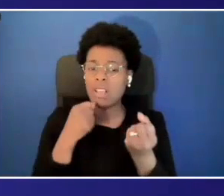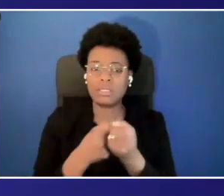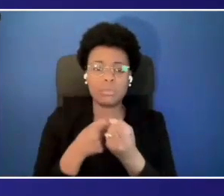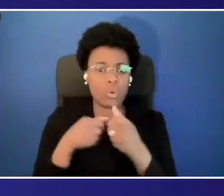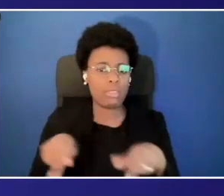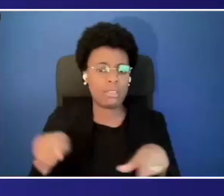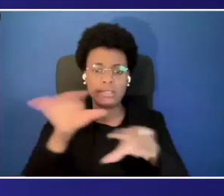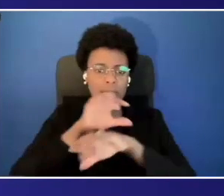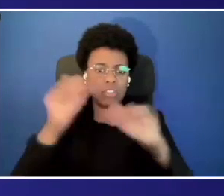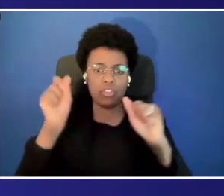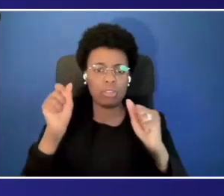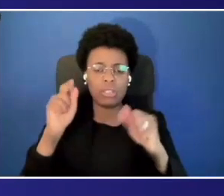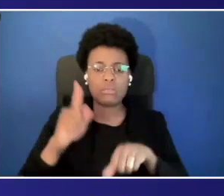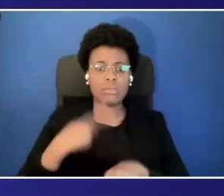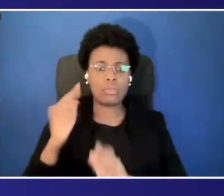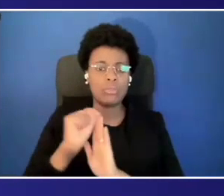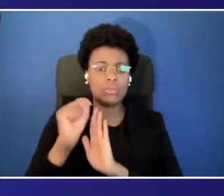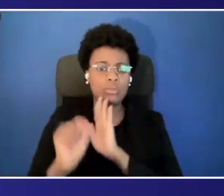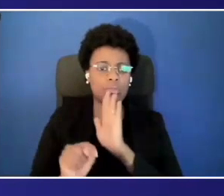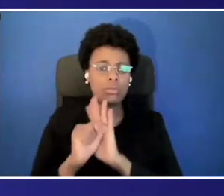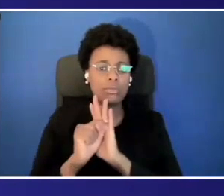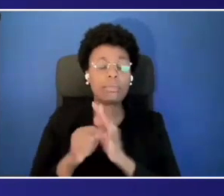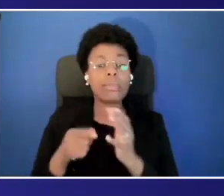Moving forward, wrapping up, I hope the department does not move forward with plans to get rid of the IVR paid plans and PSLF program.